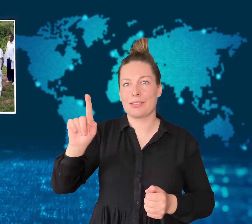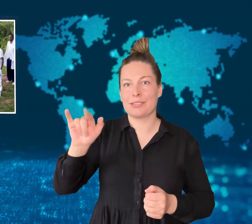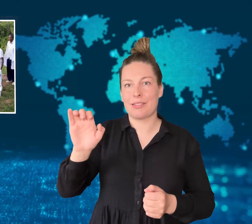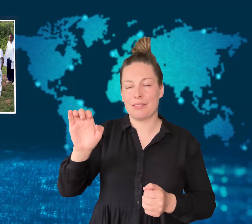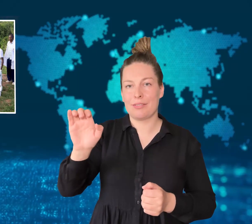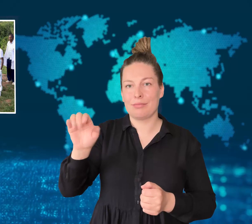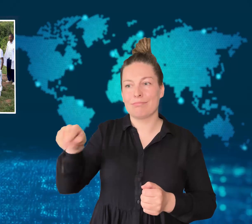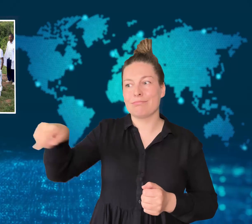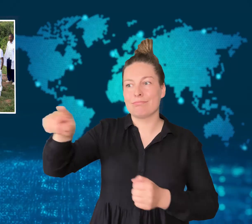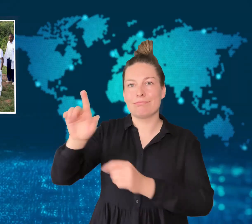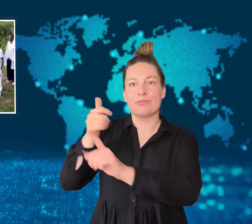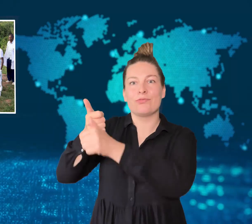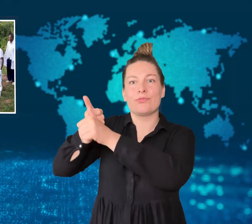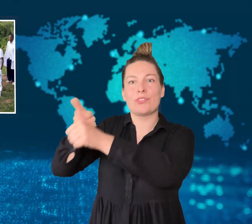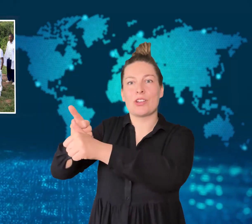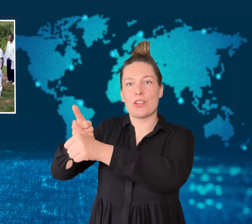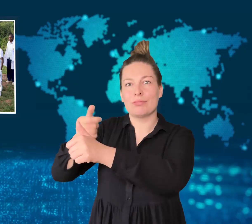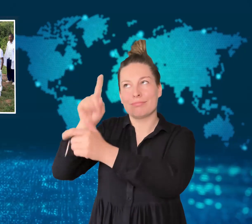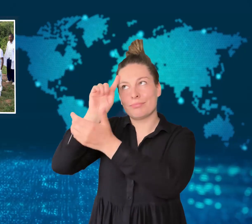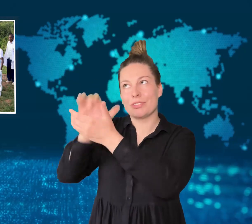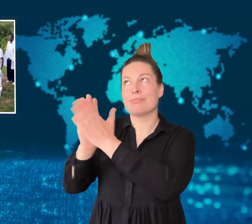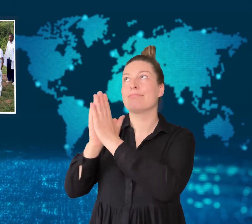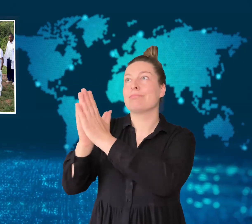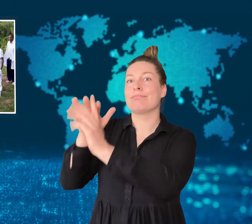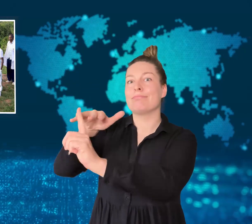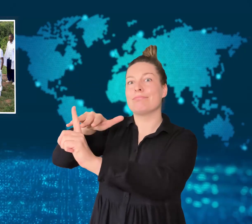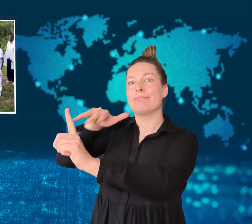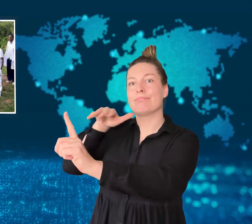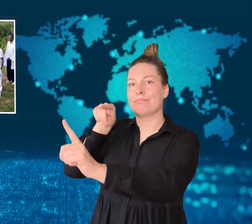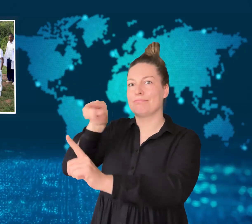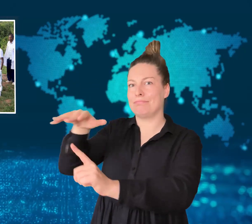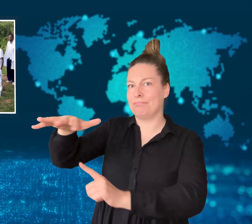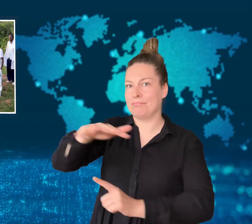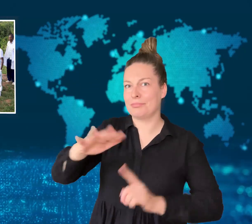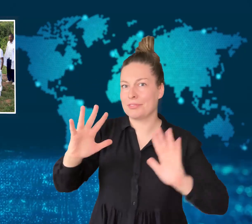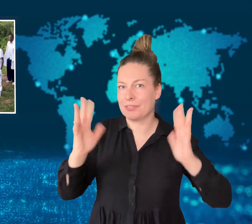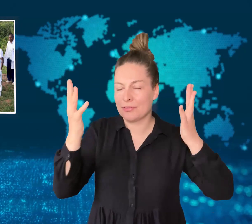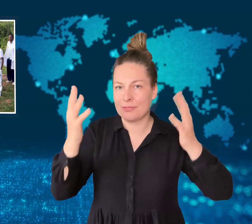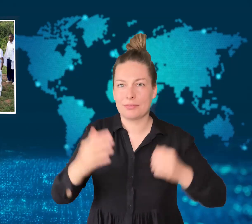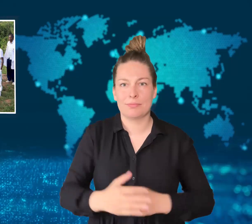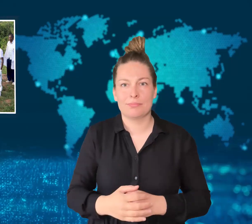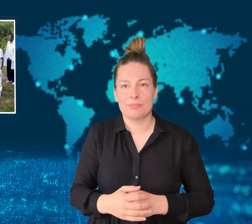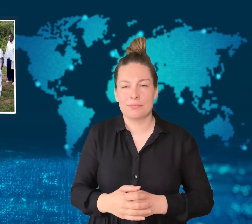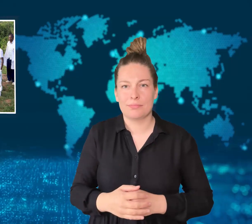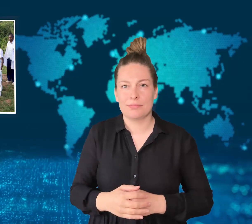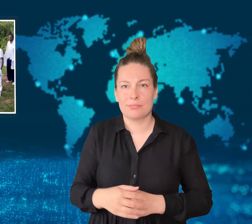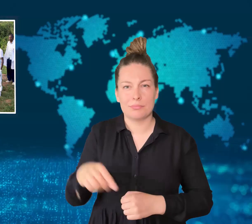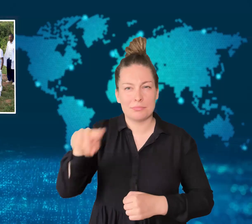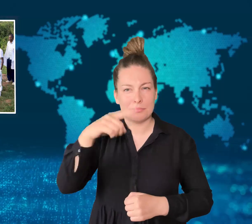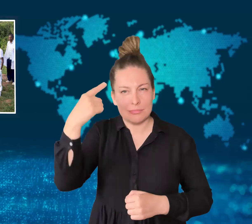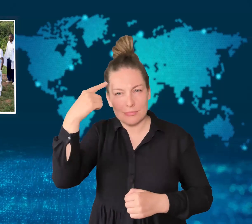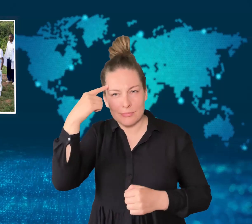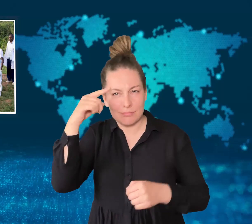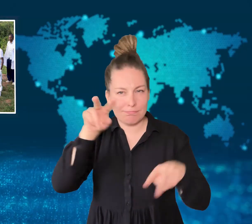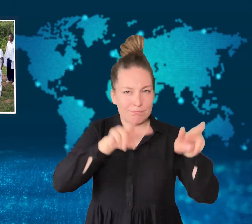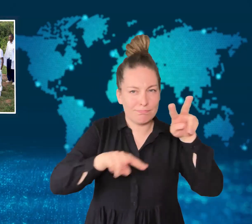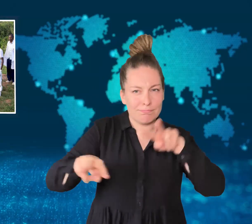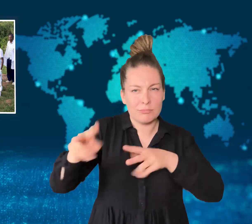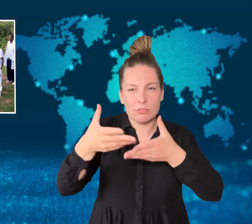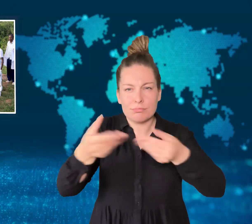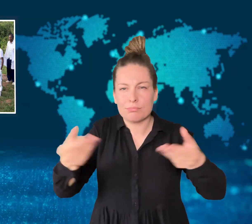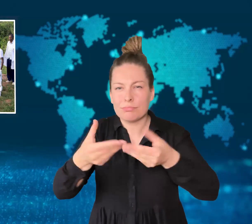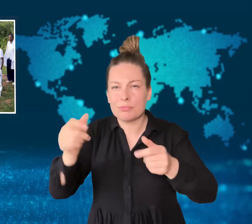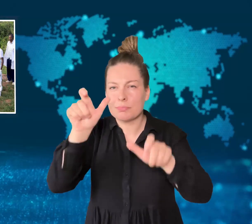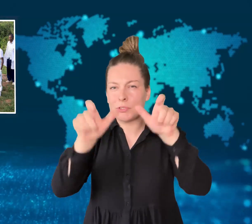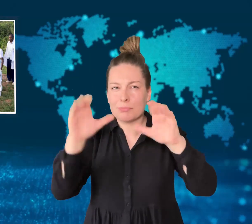It's estimated that over 600 people who were members of the church are still missing.